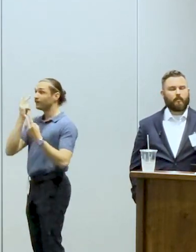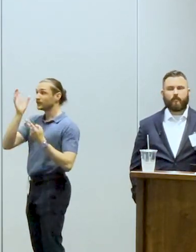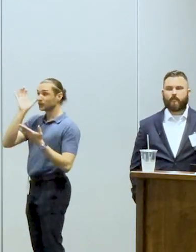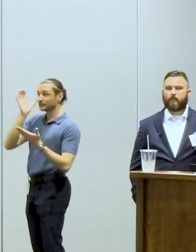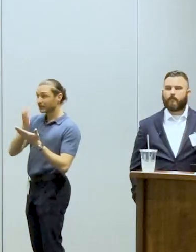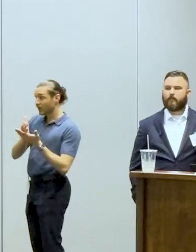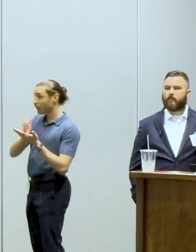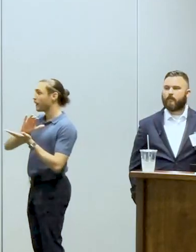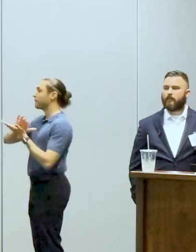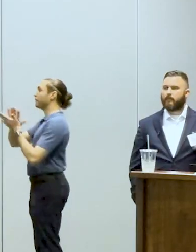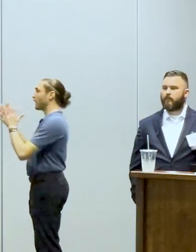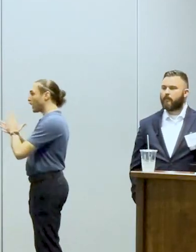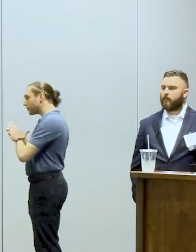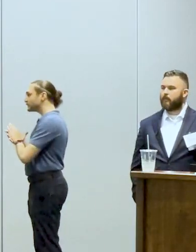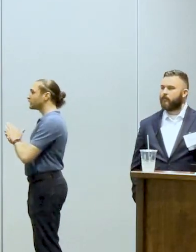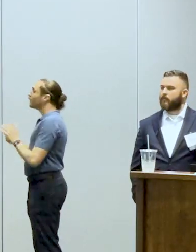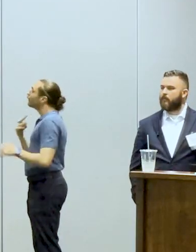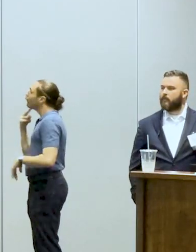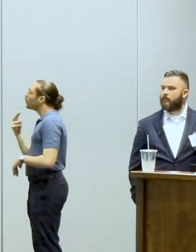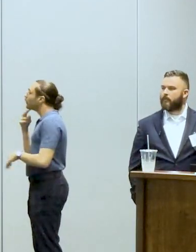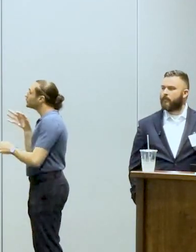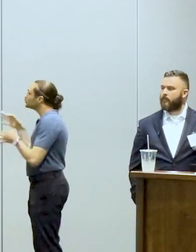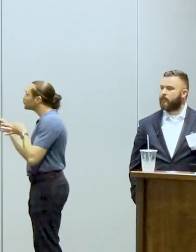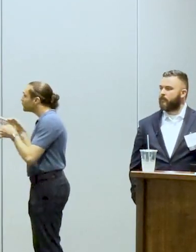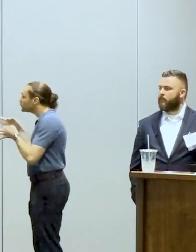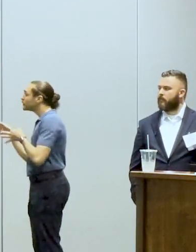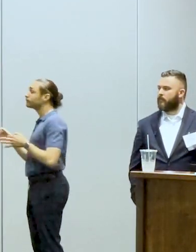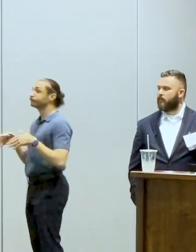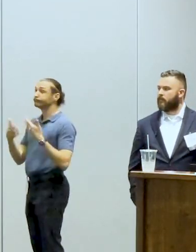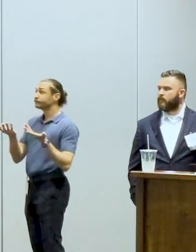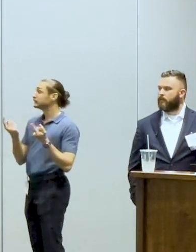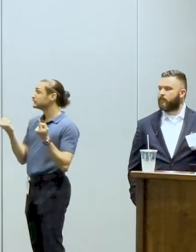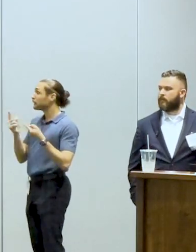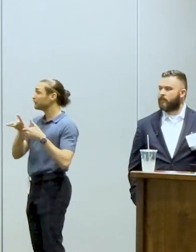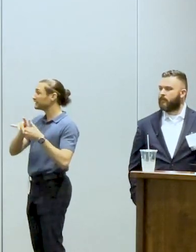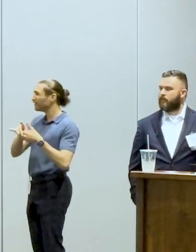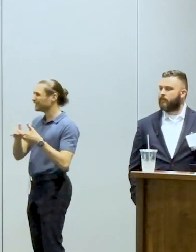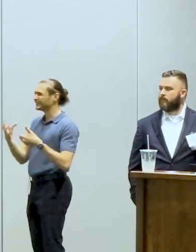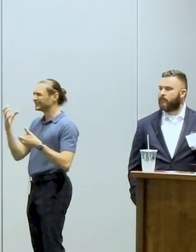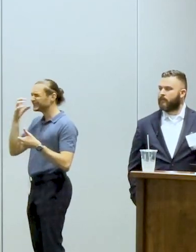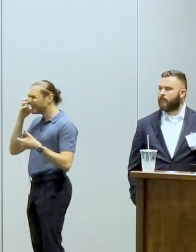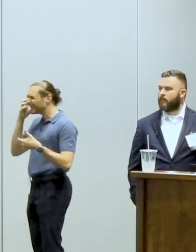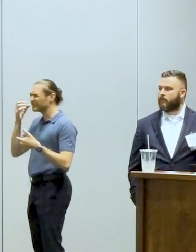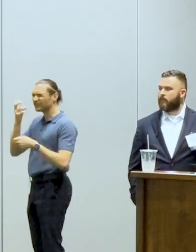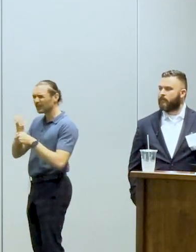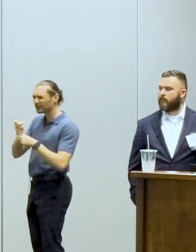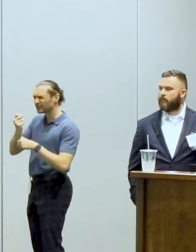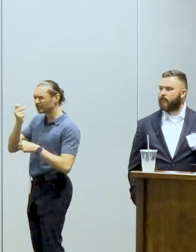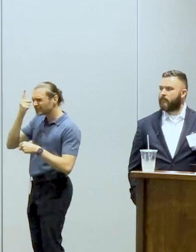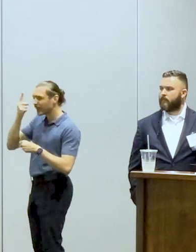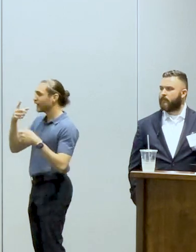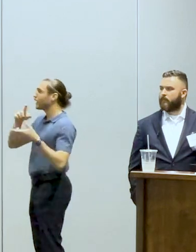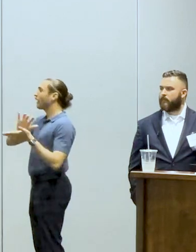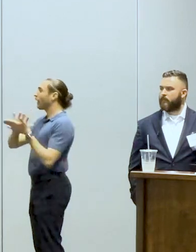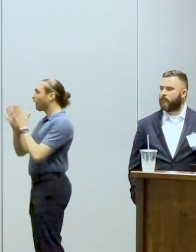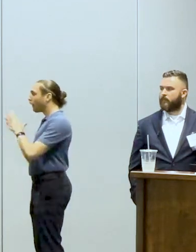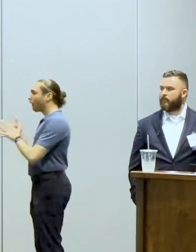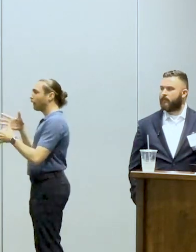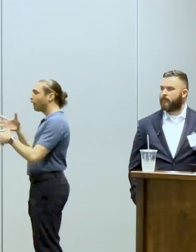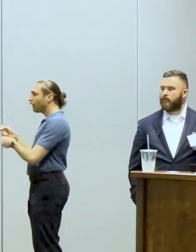description, or taking material that's way too dense and simplifying it in a way where it's still where it doesn't lose its meaning.